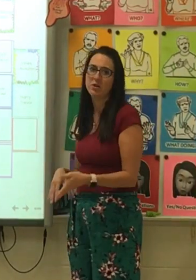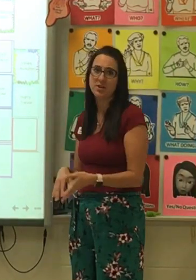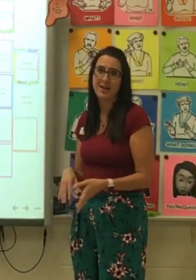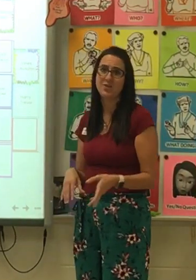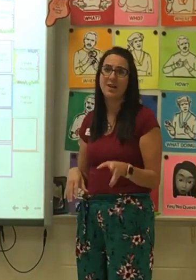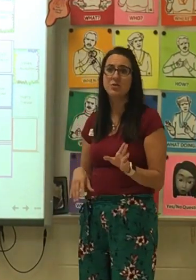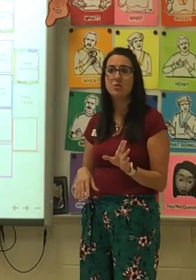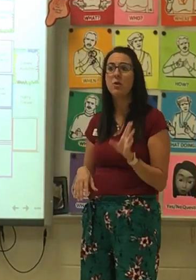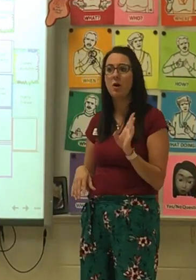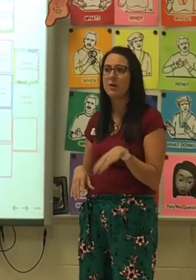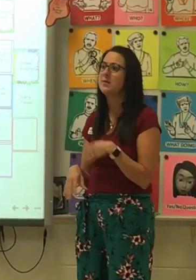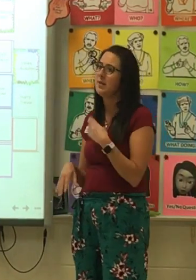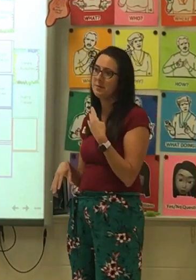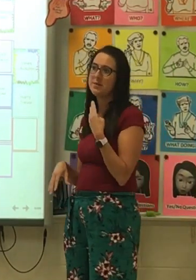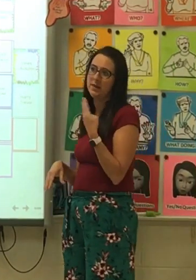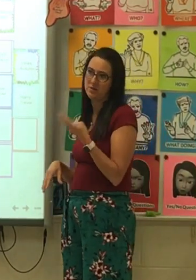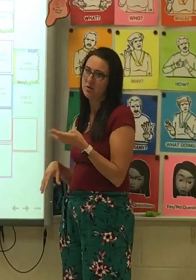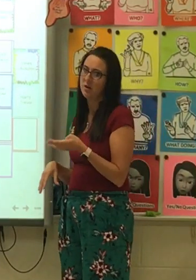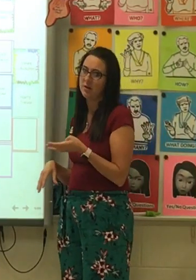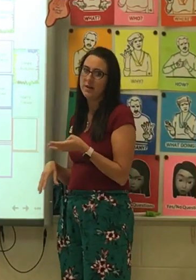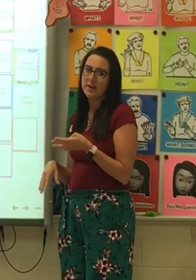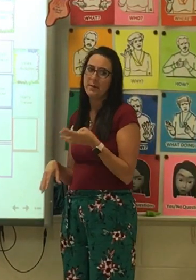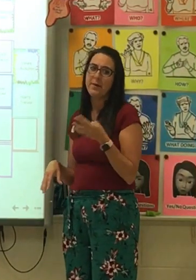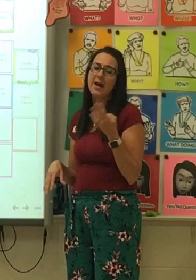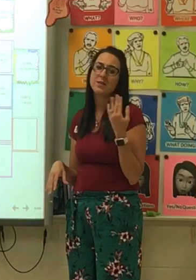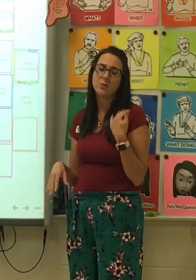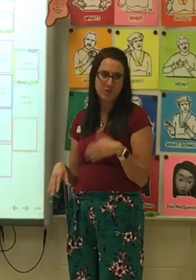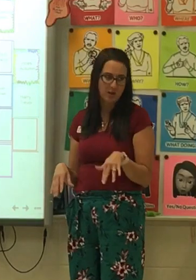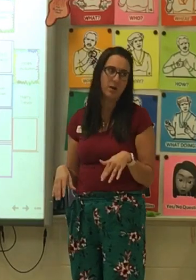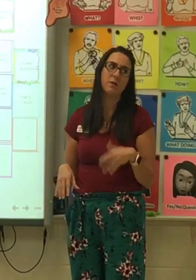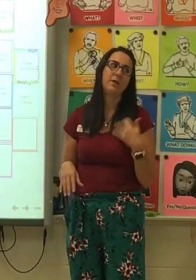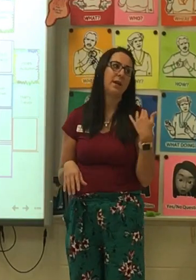chart change and I do always keep a seating chart but I switch it up like